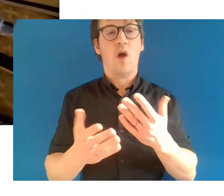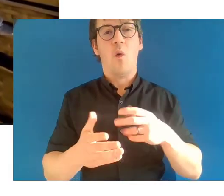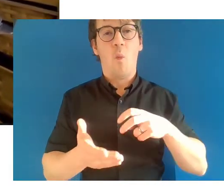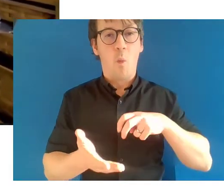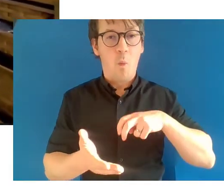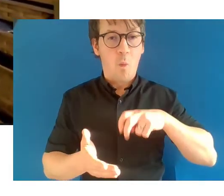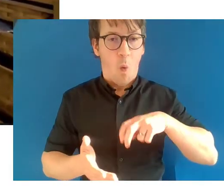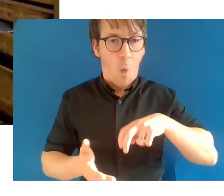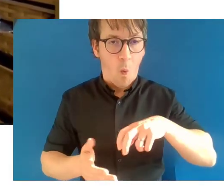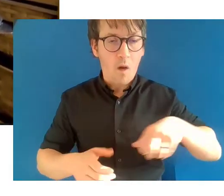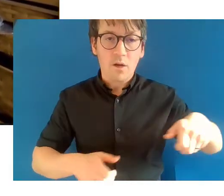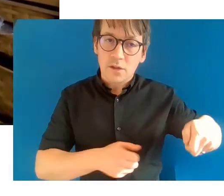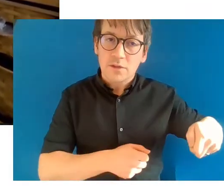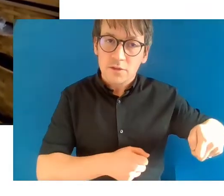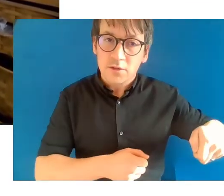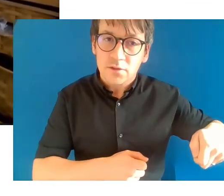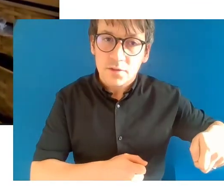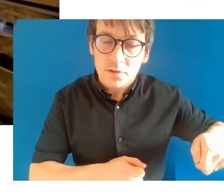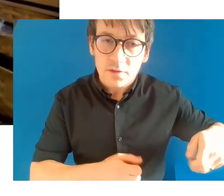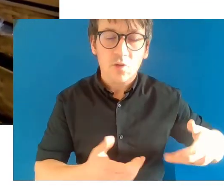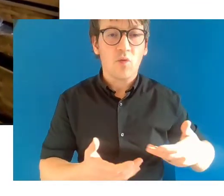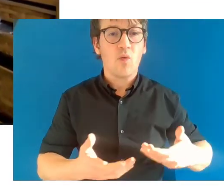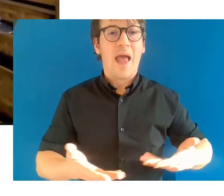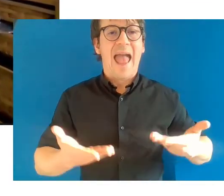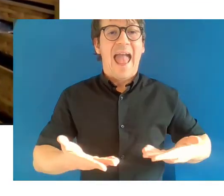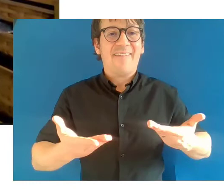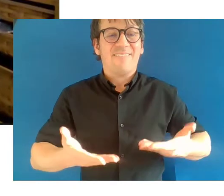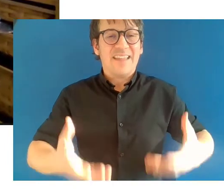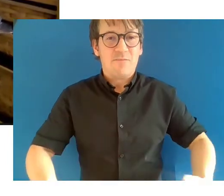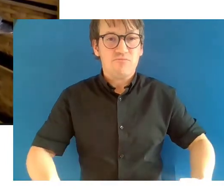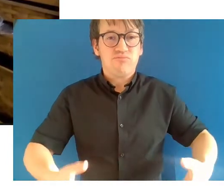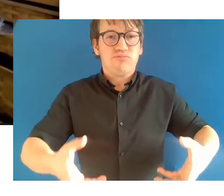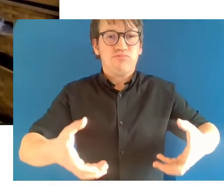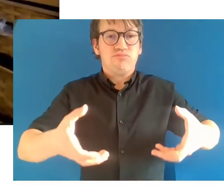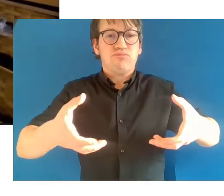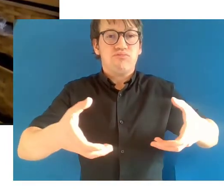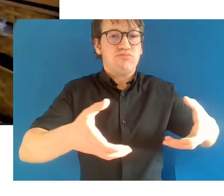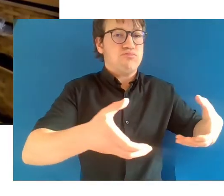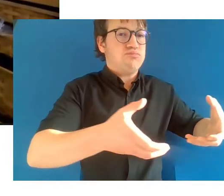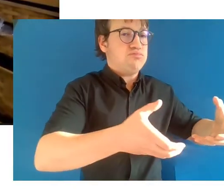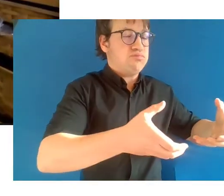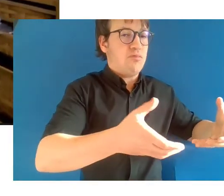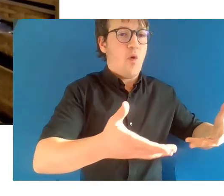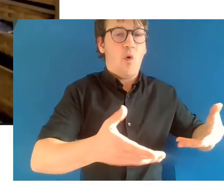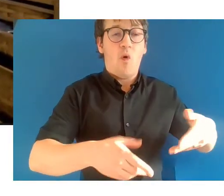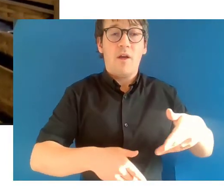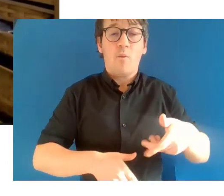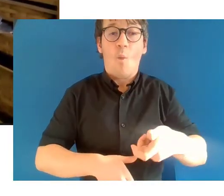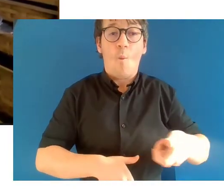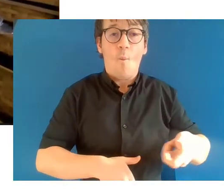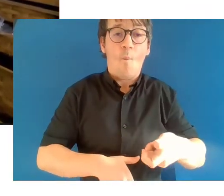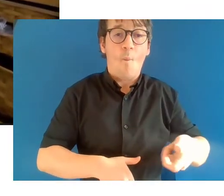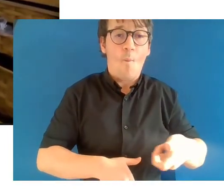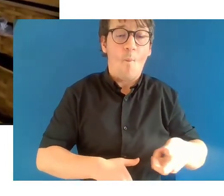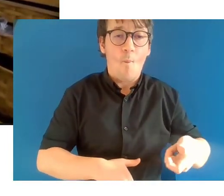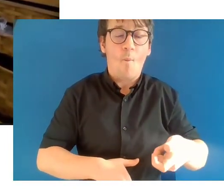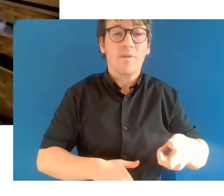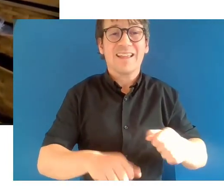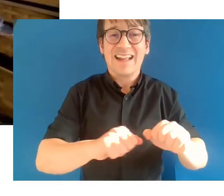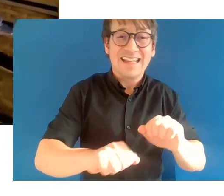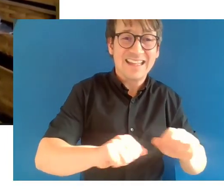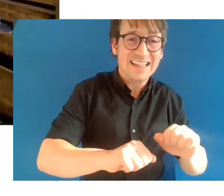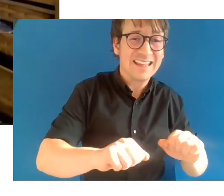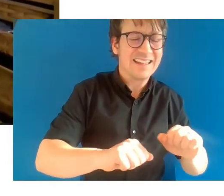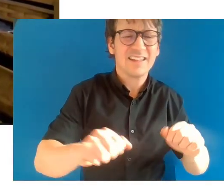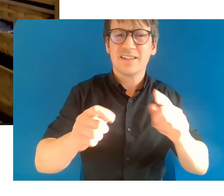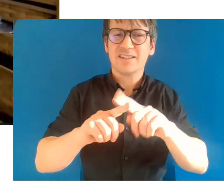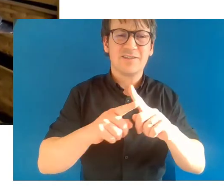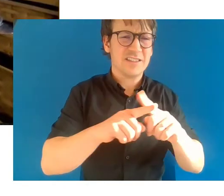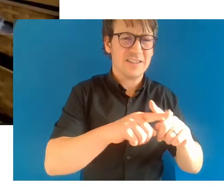task; help them to walk or pick up something more heavy, or do the dusting or the vacuuming.